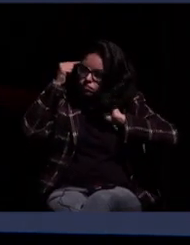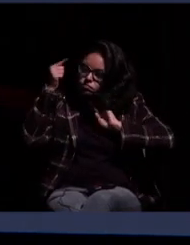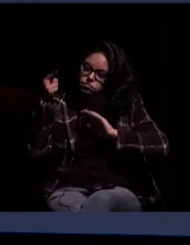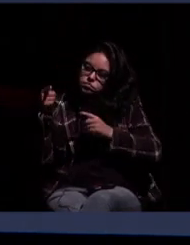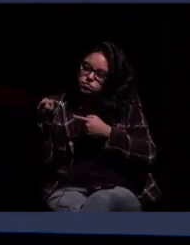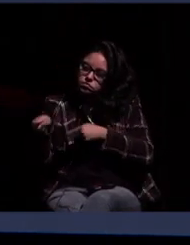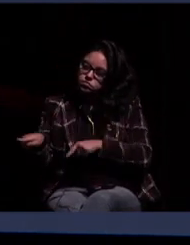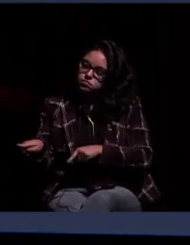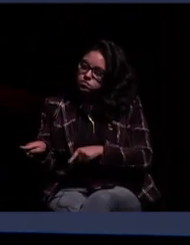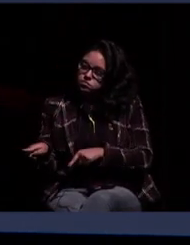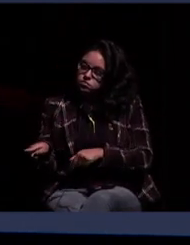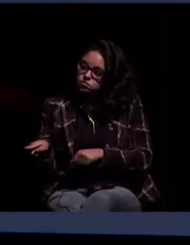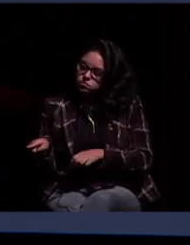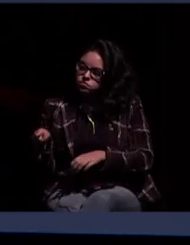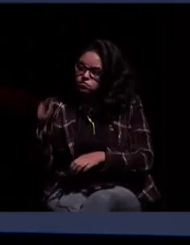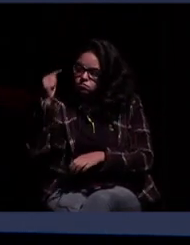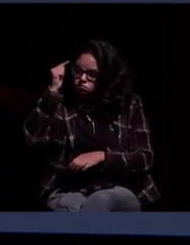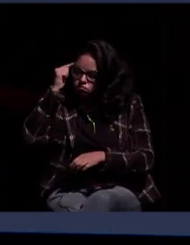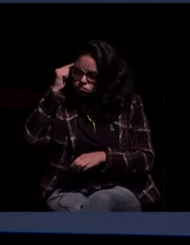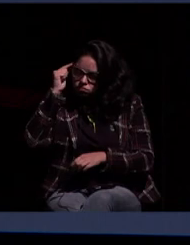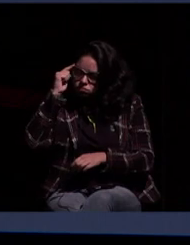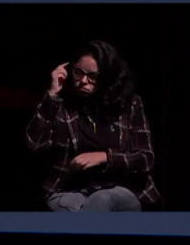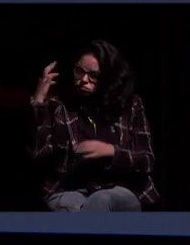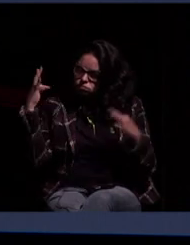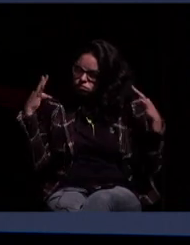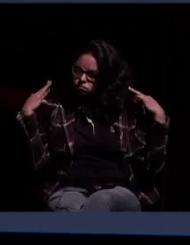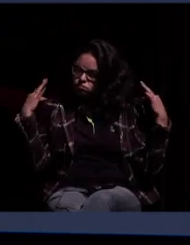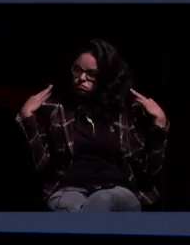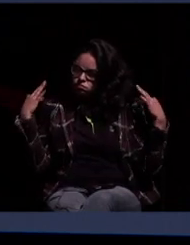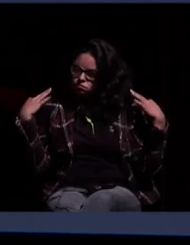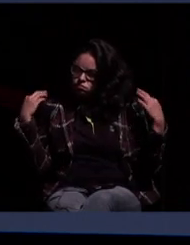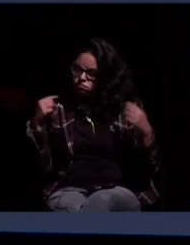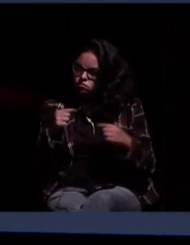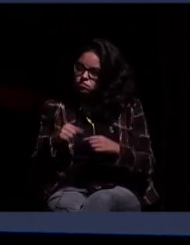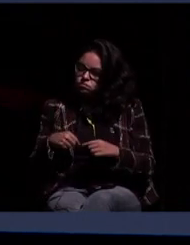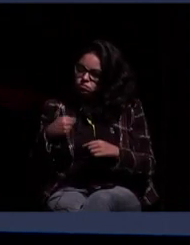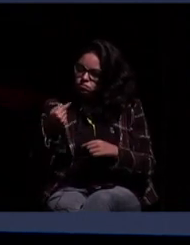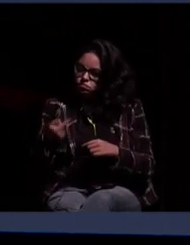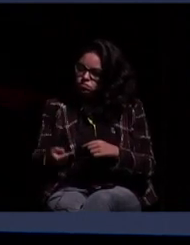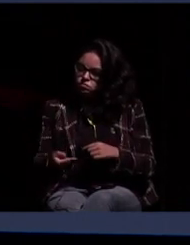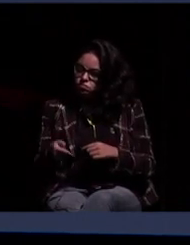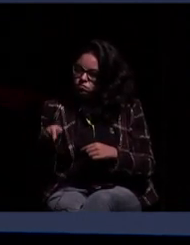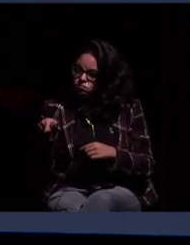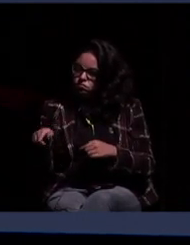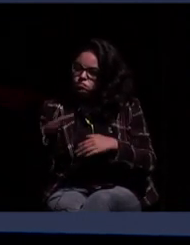for us to think tourism beyond those... only the practices.